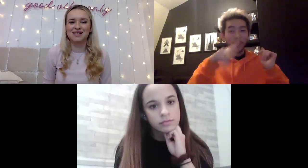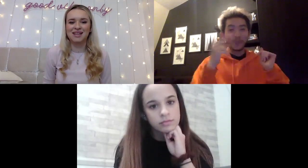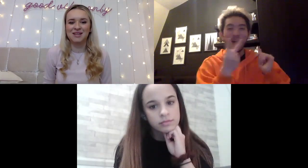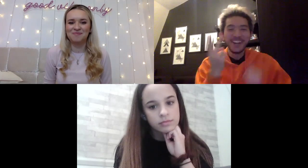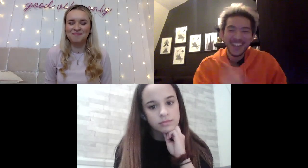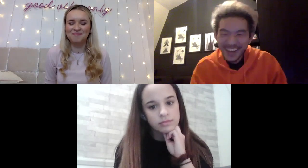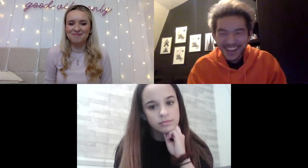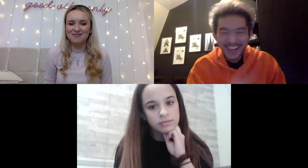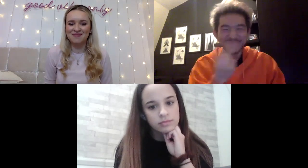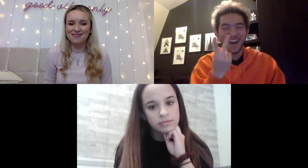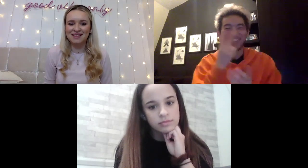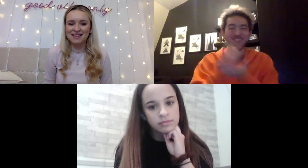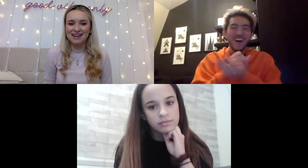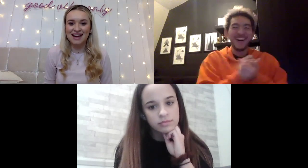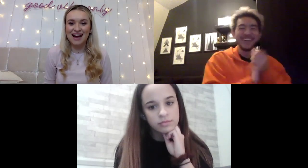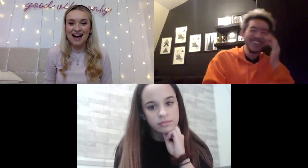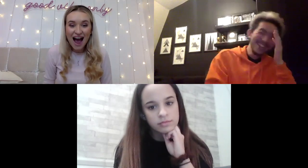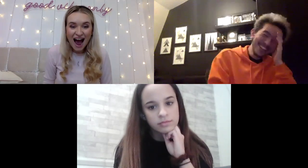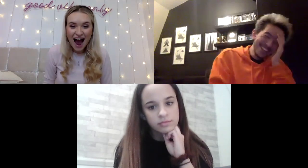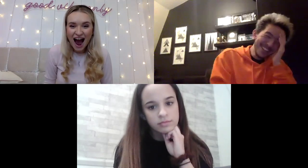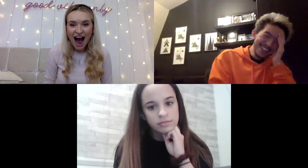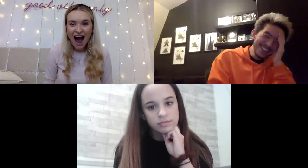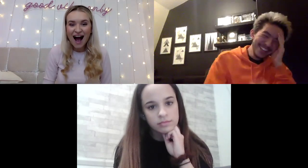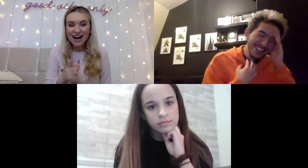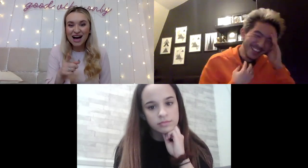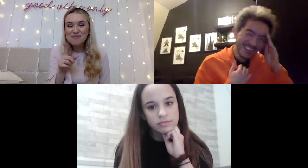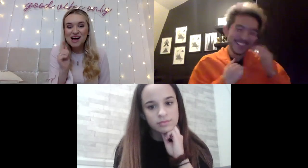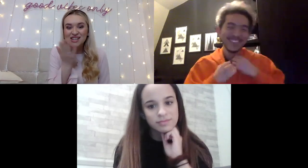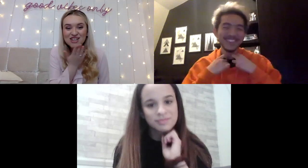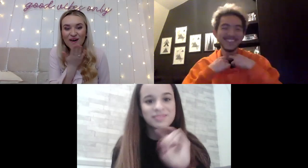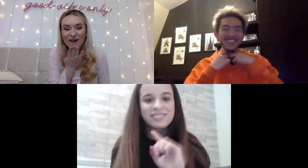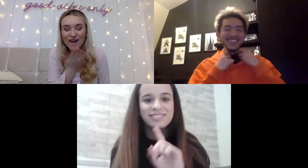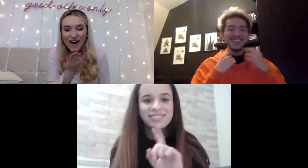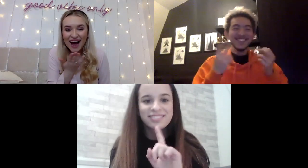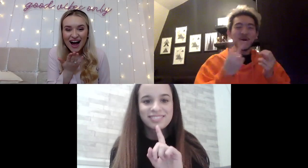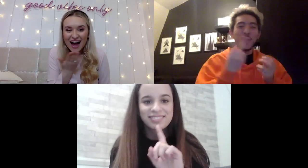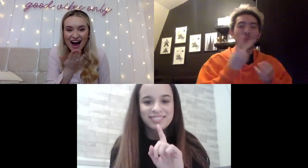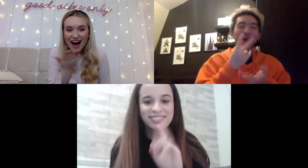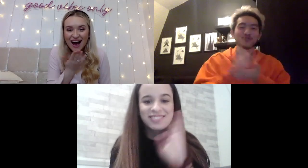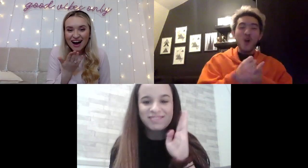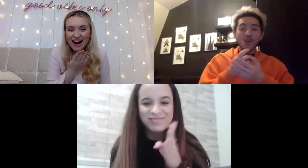B: You both got wrong Jas: You pick school?! Jem: What really?